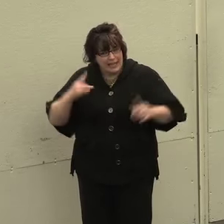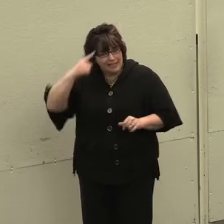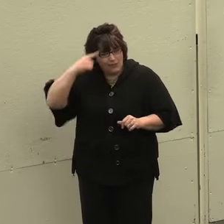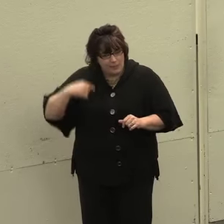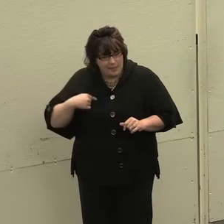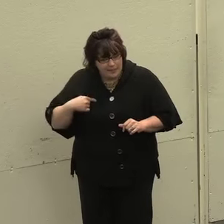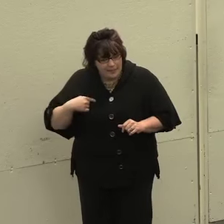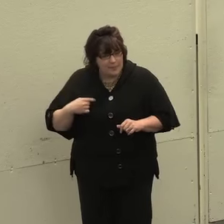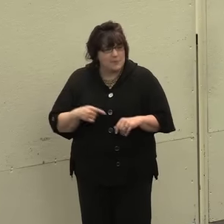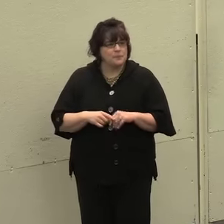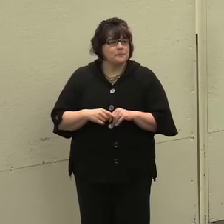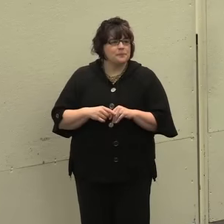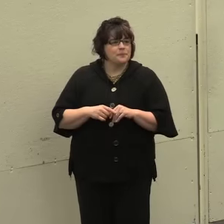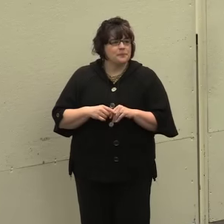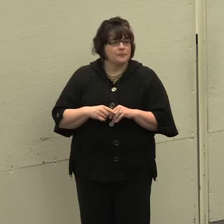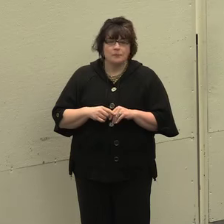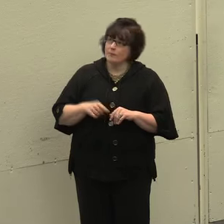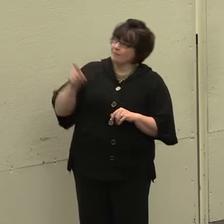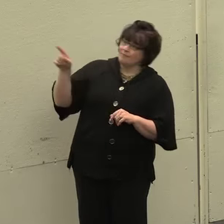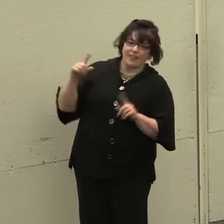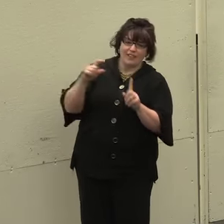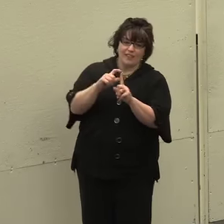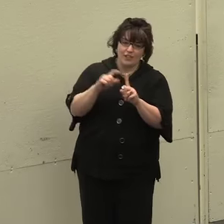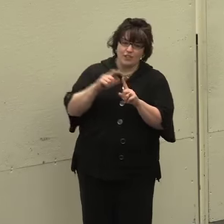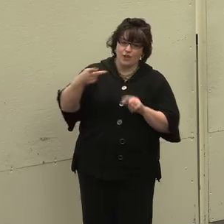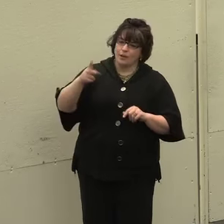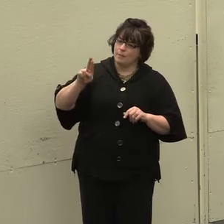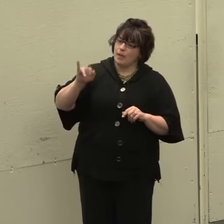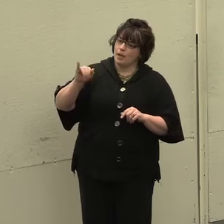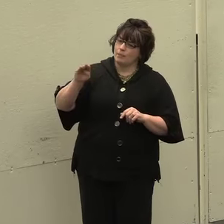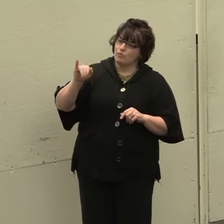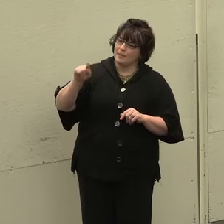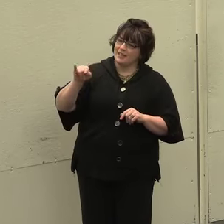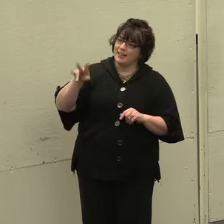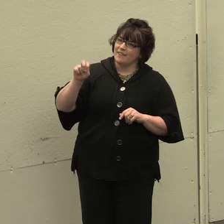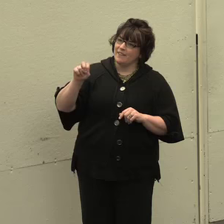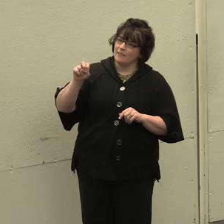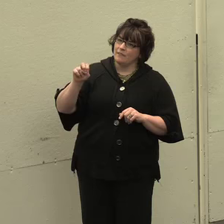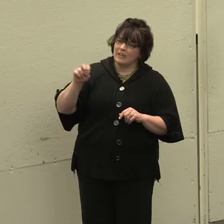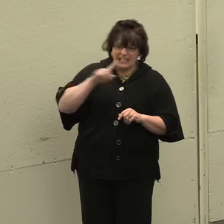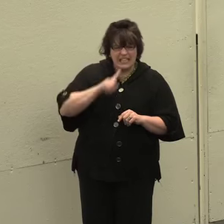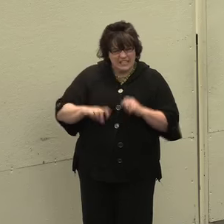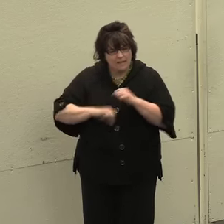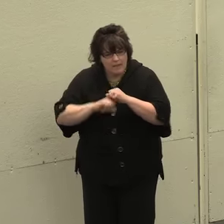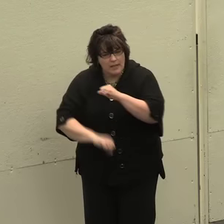And that primitive means such a really fundamental relationship